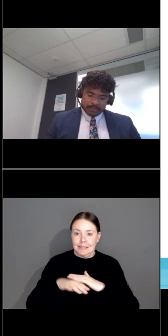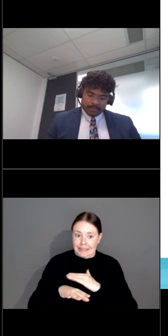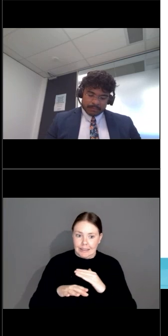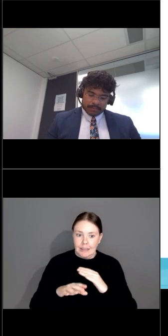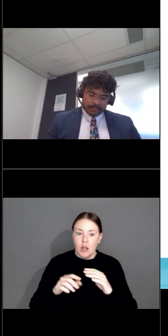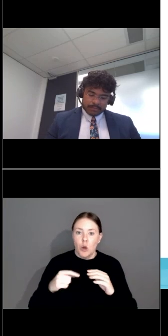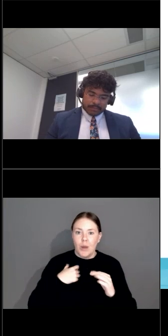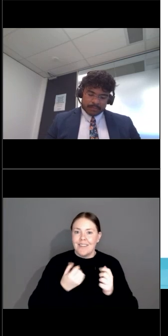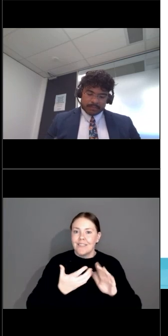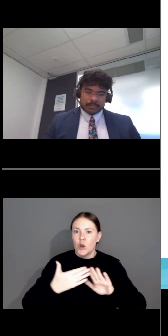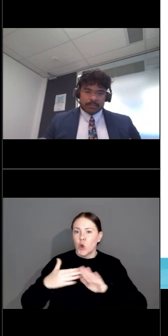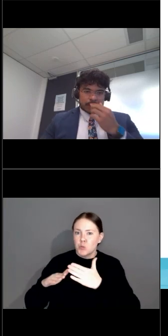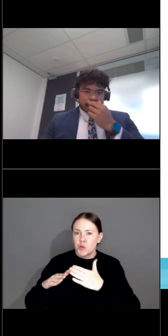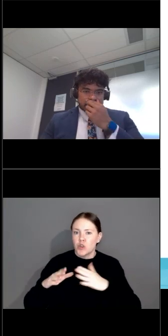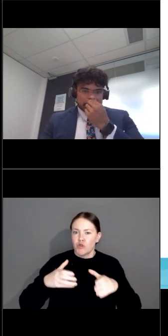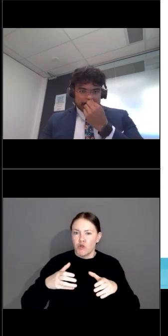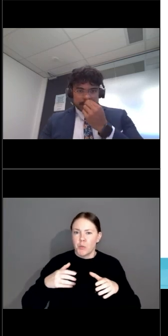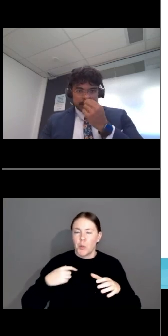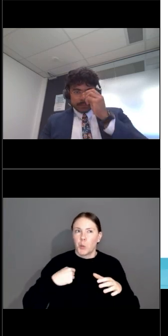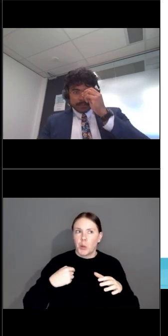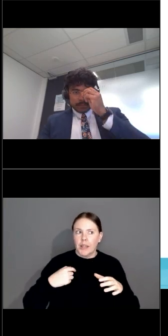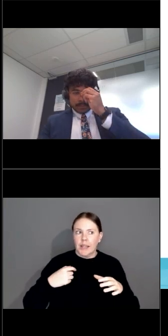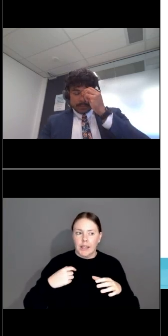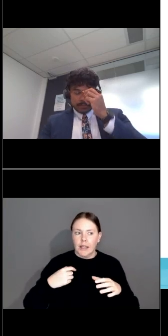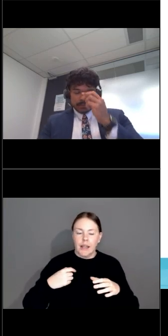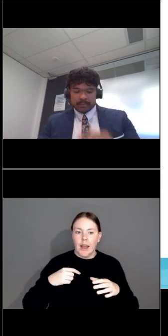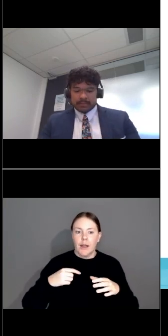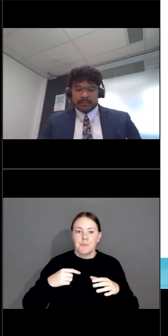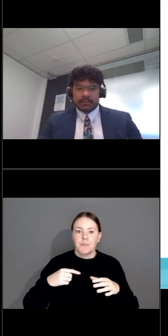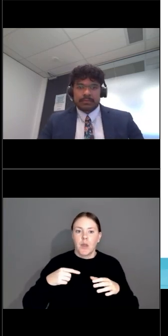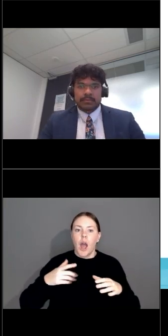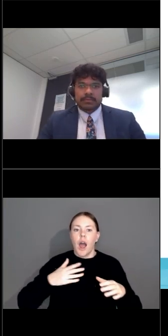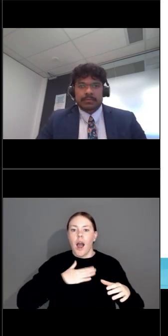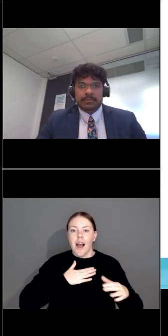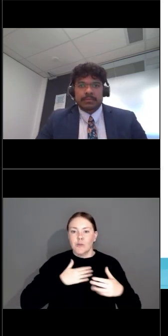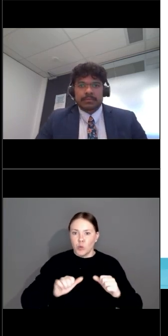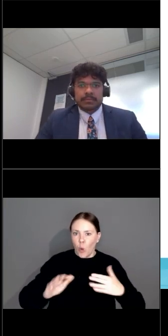just about um we want to hear from you if you're are using blurred borders and you are using it in